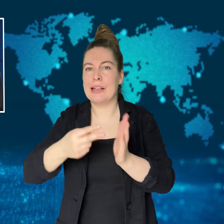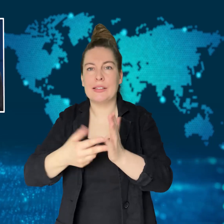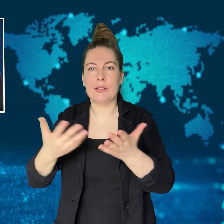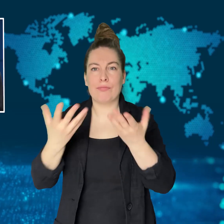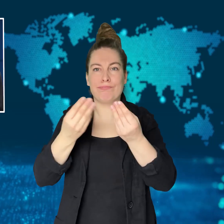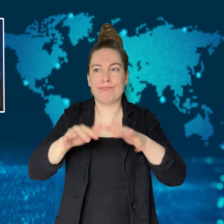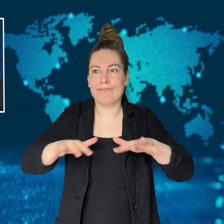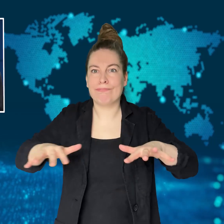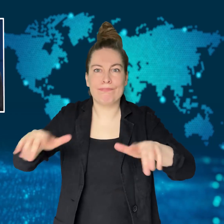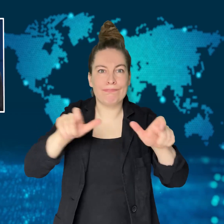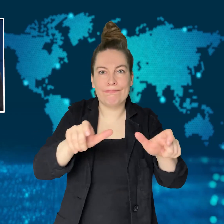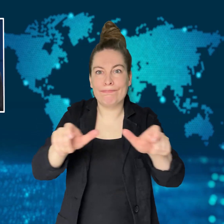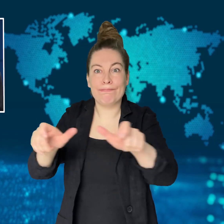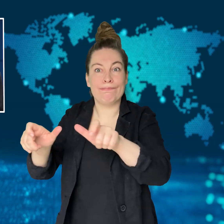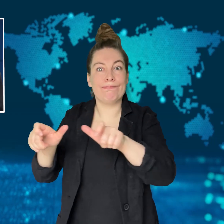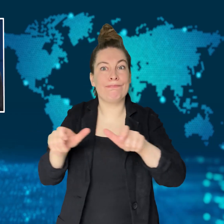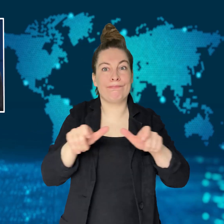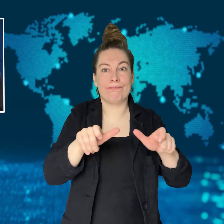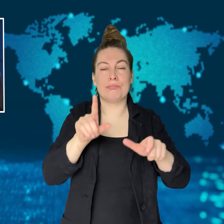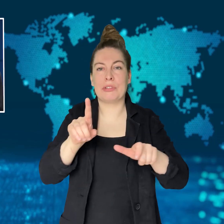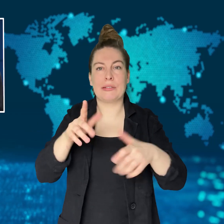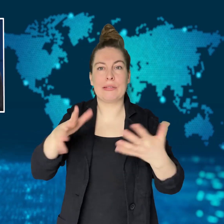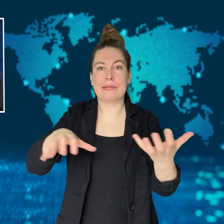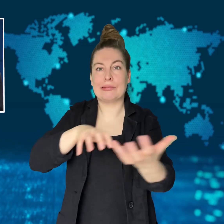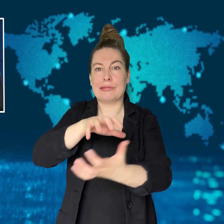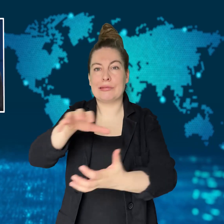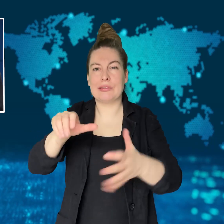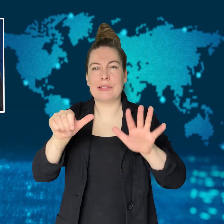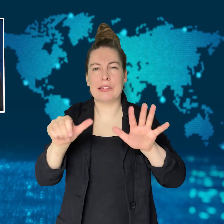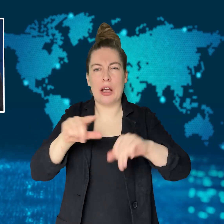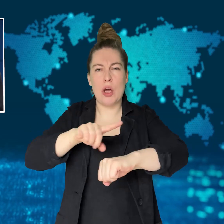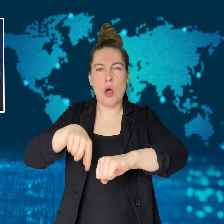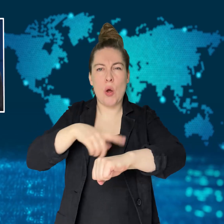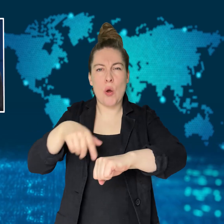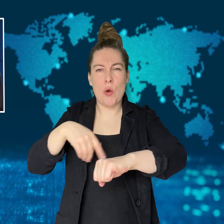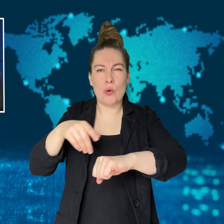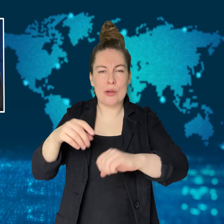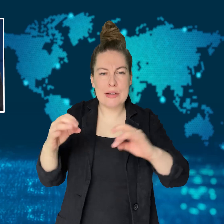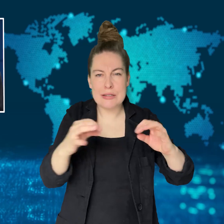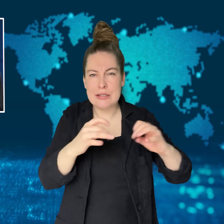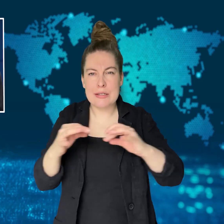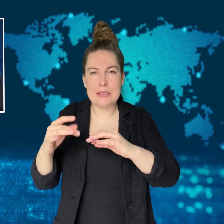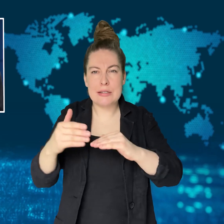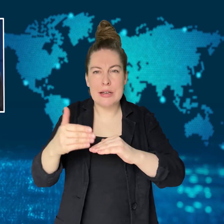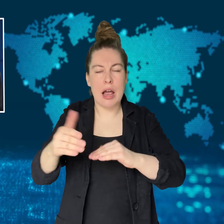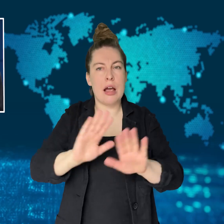Yoon was impeached for violating the Constitution and trying to